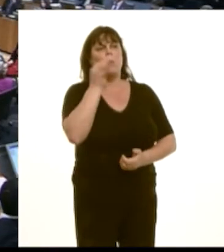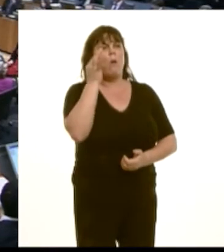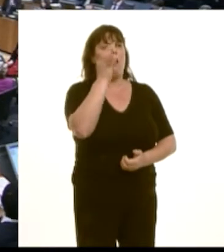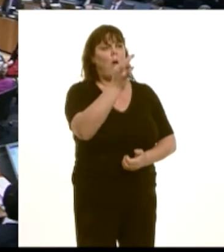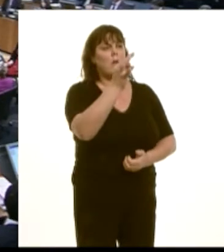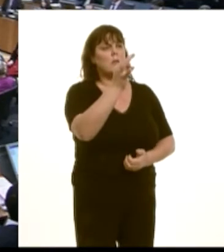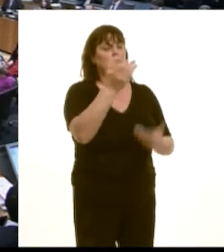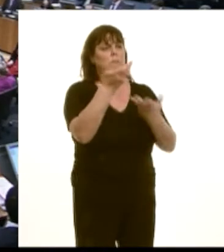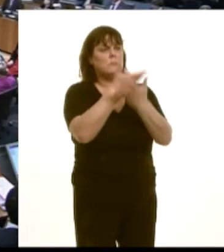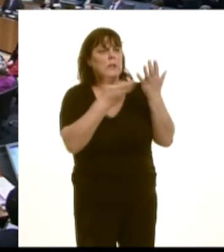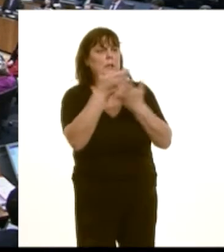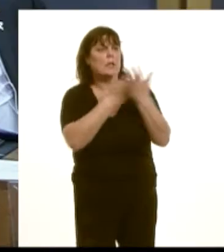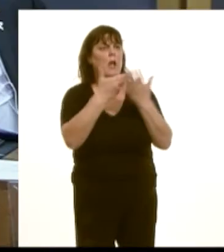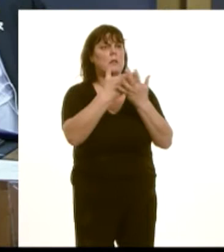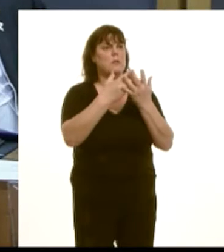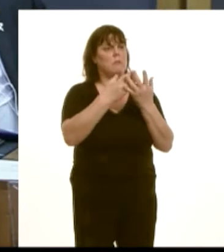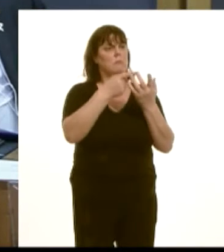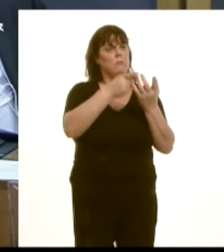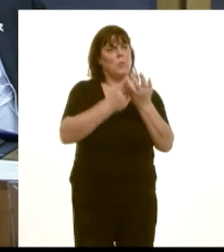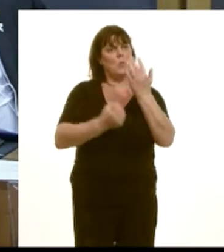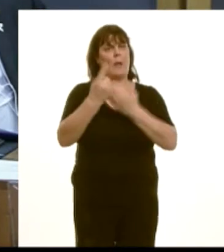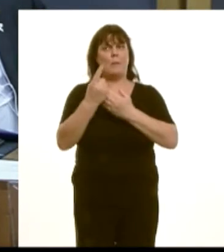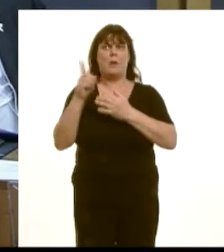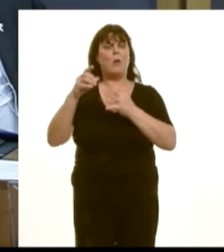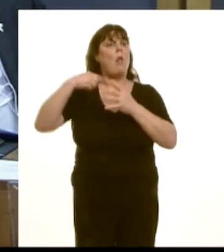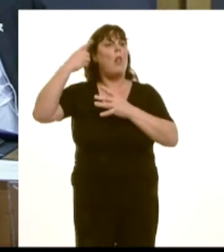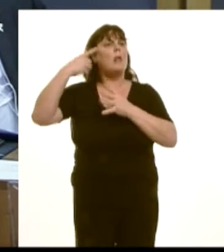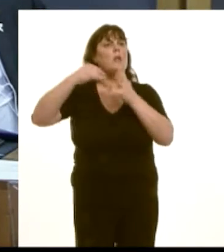Chancellor's autumn statement in Westminster to hear something about the future of VAT